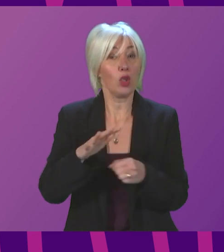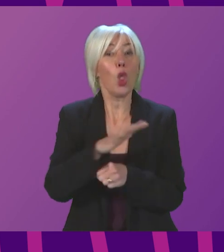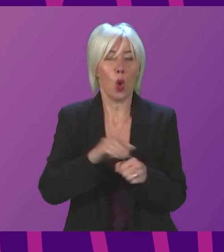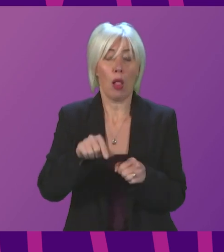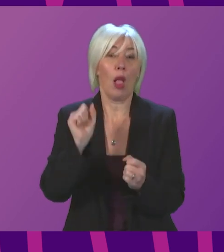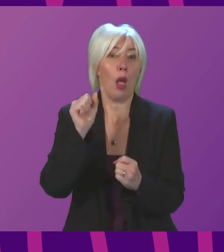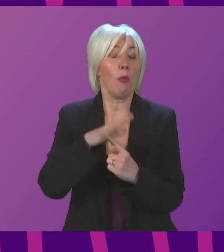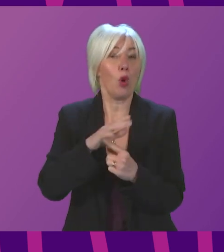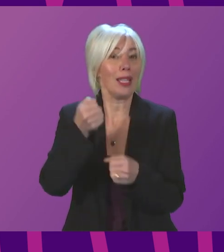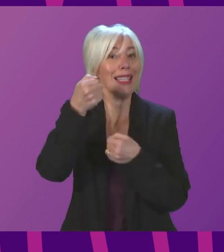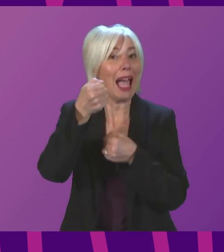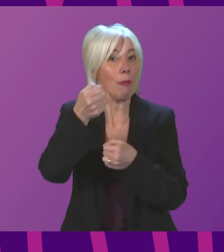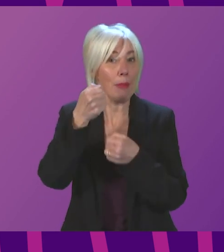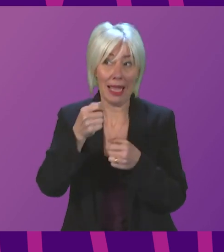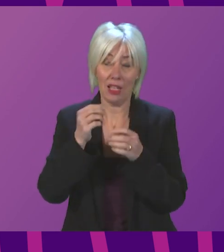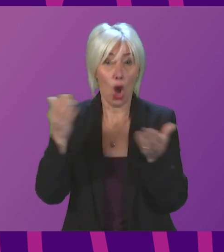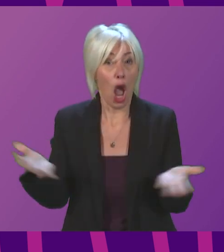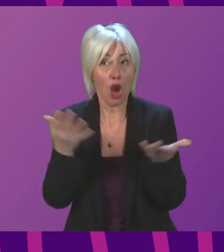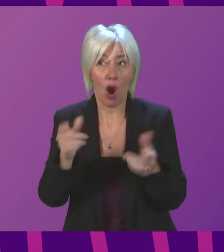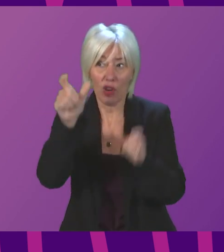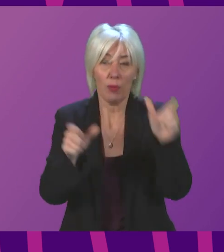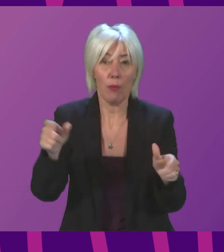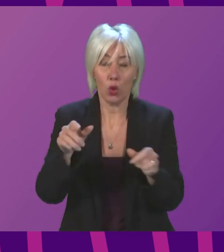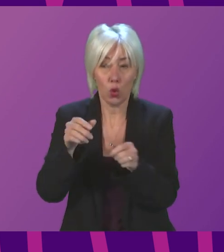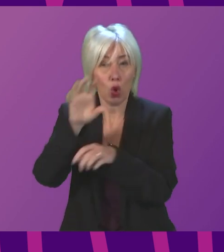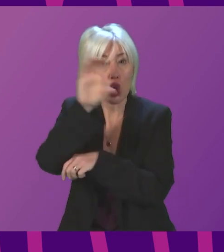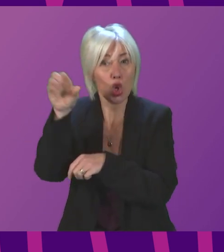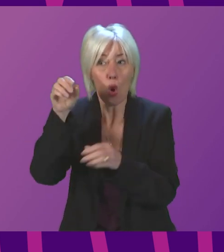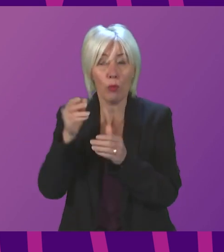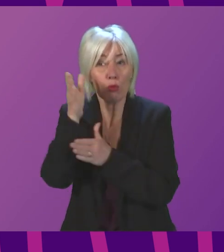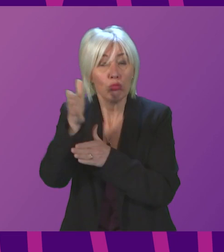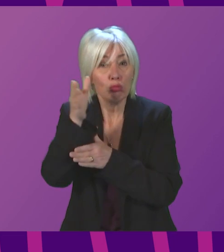encouraging people to shop locally. The finance secretary will set out all aspects of our